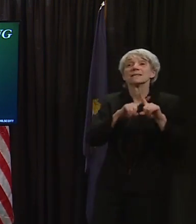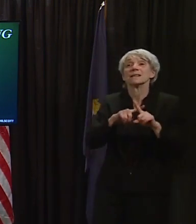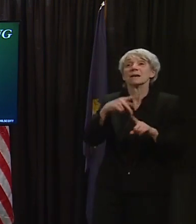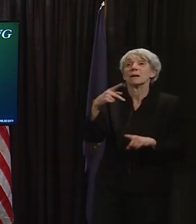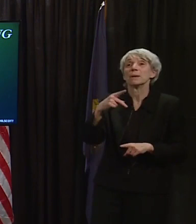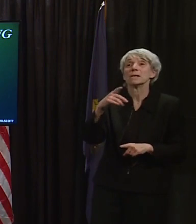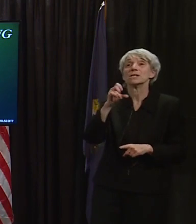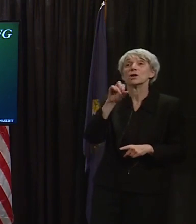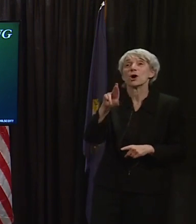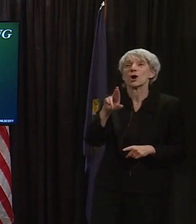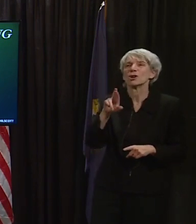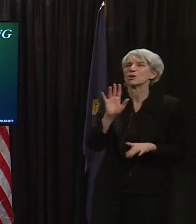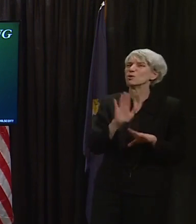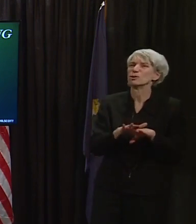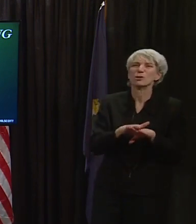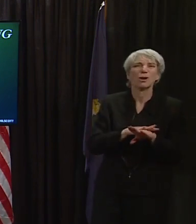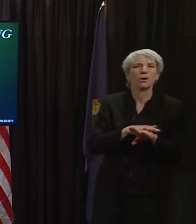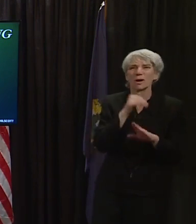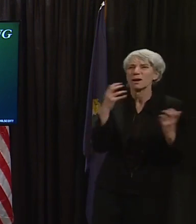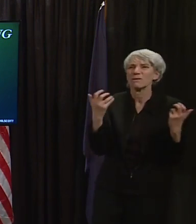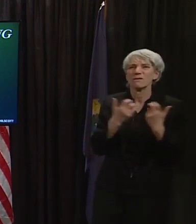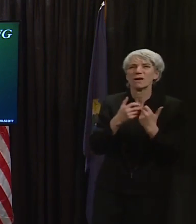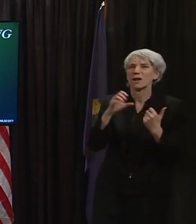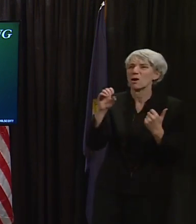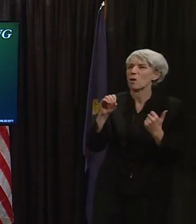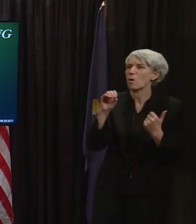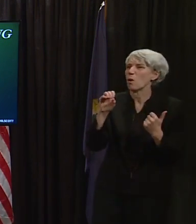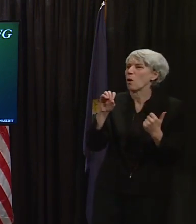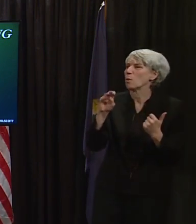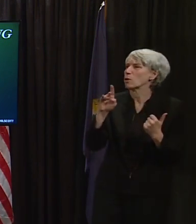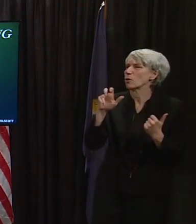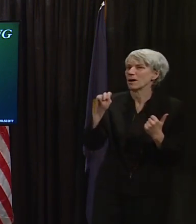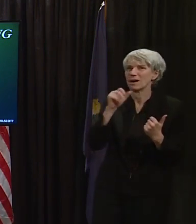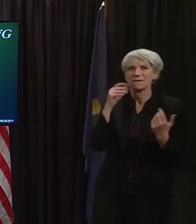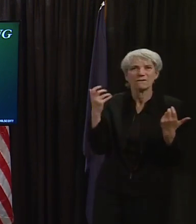PcR surveillance testing while it may still be utilized by schools if they so